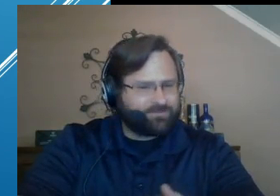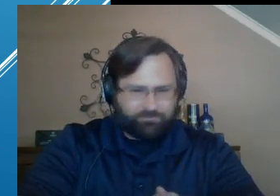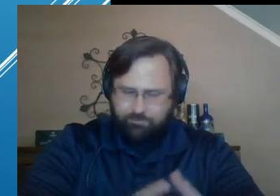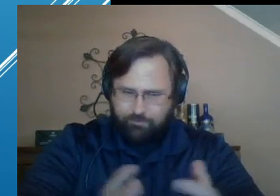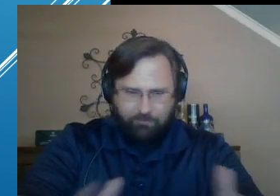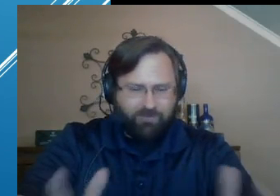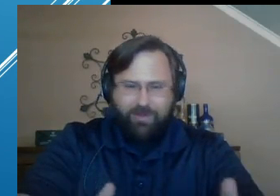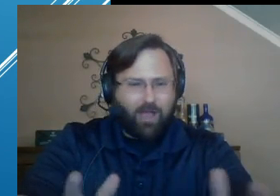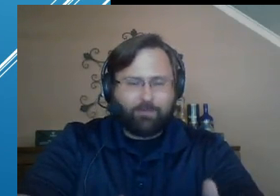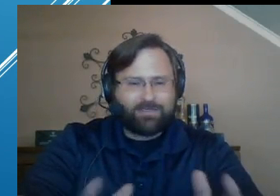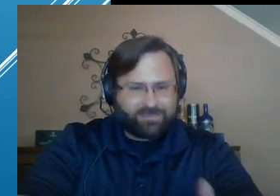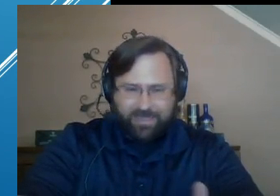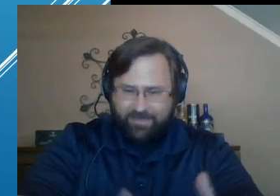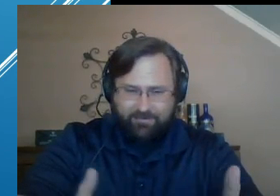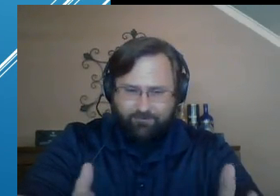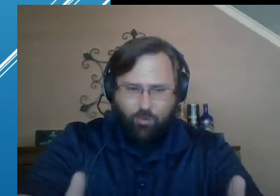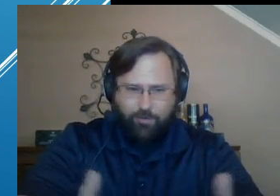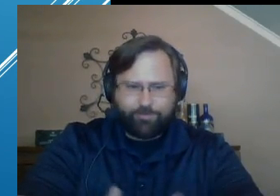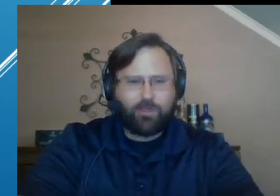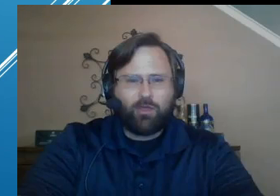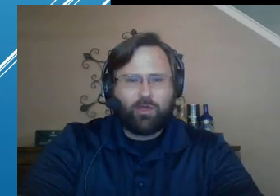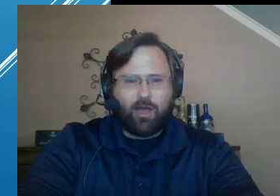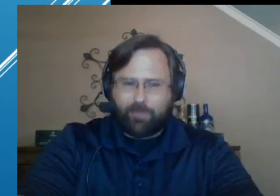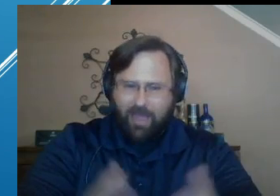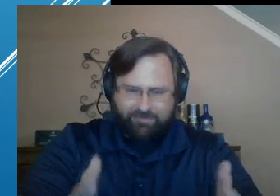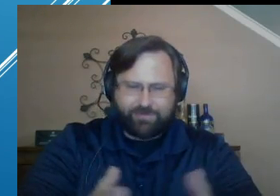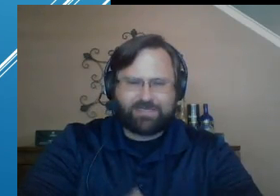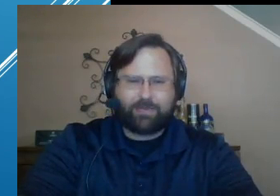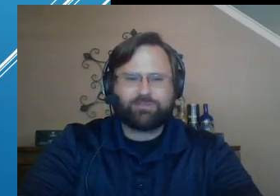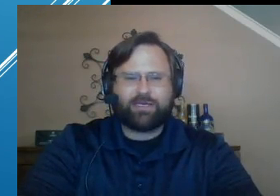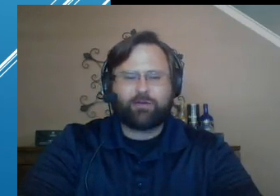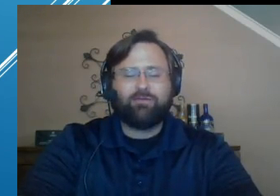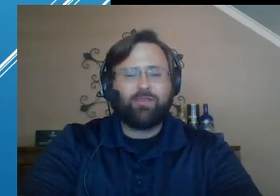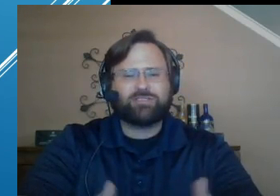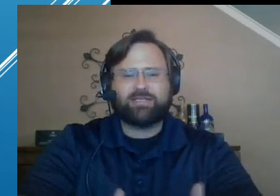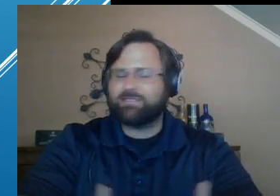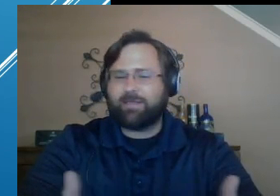very common to see that form i have some examples here of other sentences that